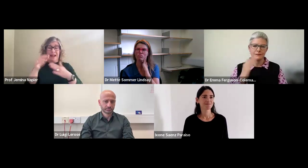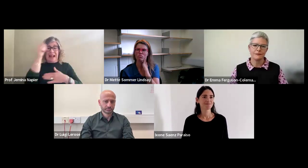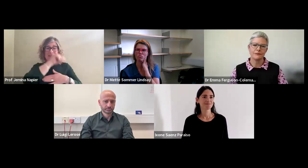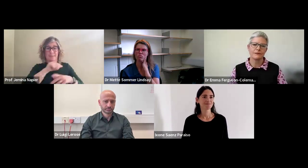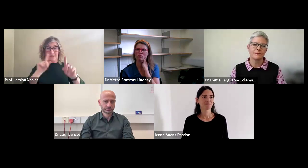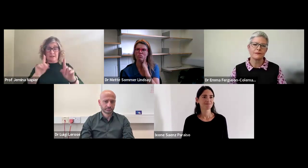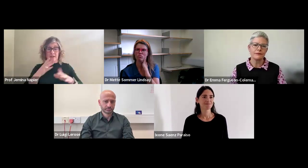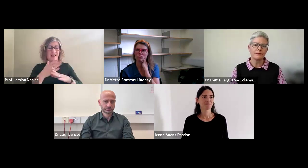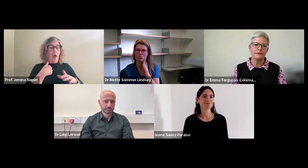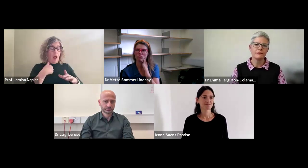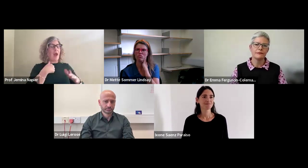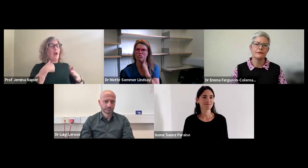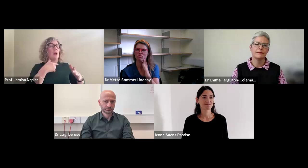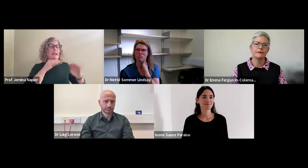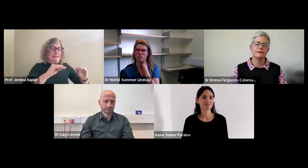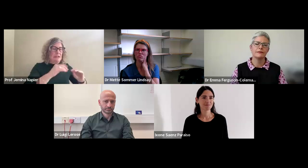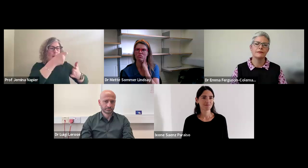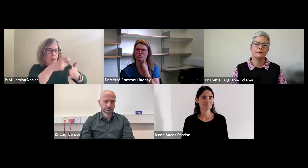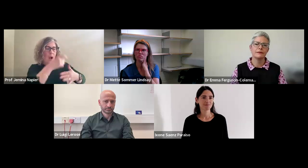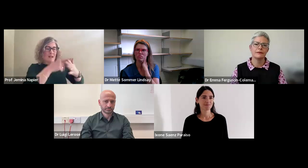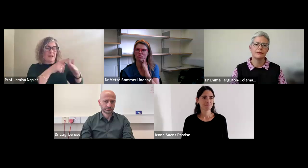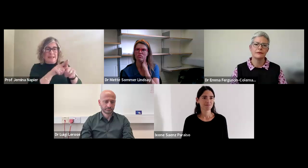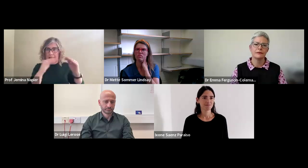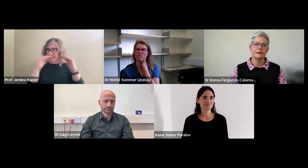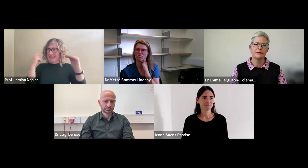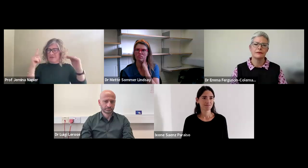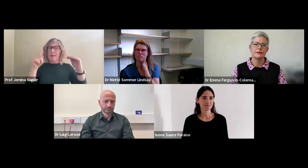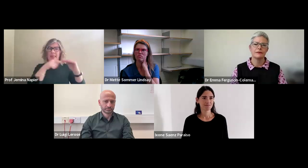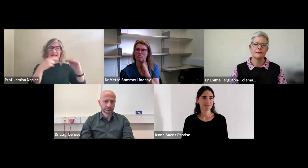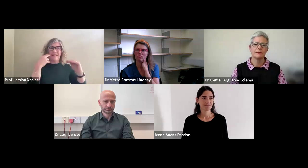often need to make in working in Academia. Of course we've got our teaching and marking,